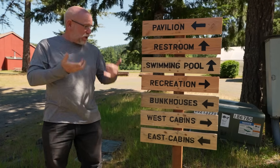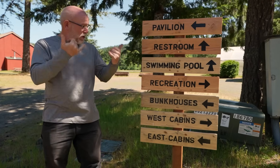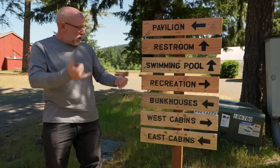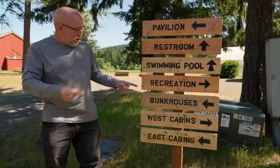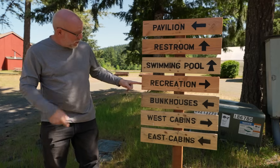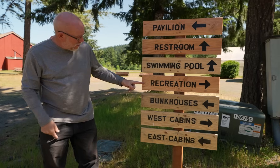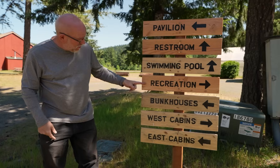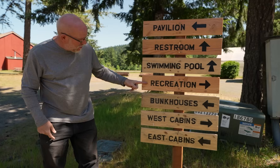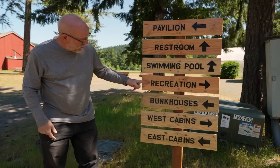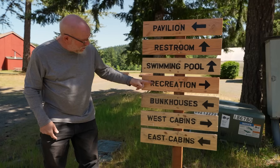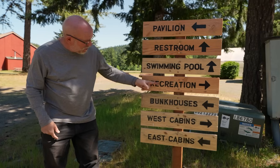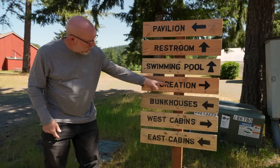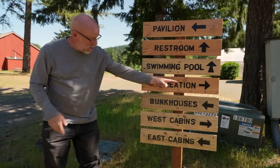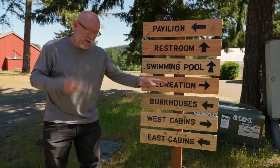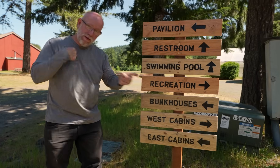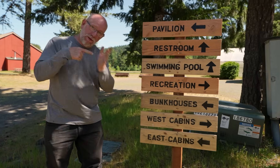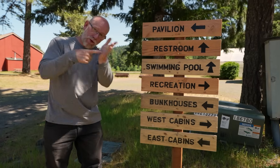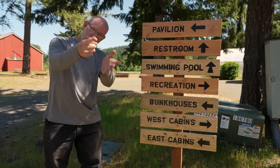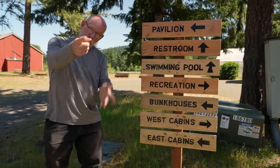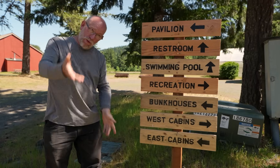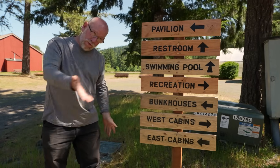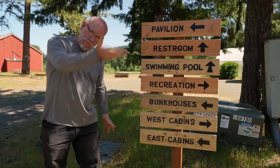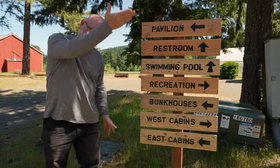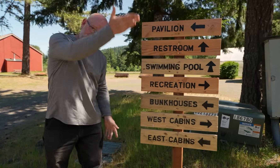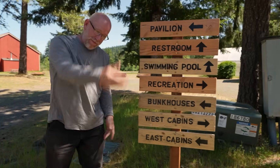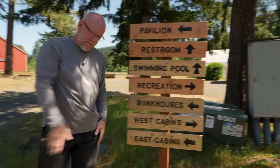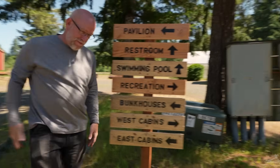Now, I’ll show you our recreation center.